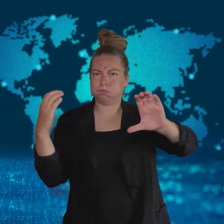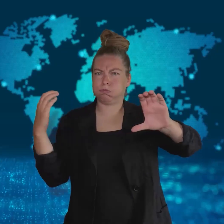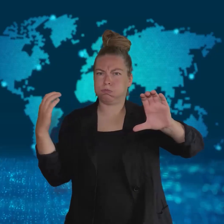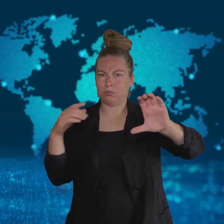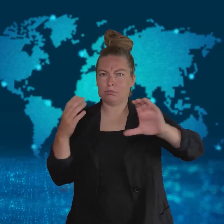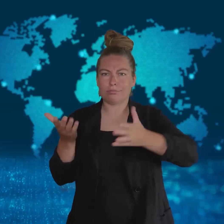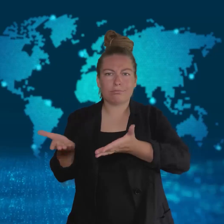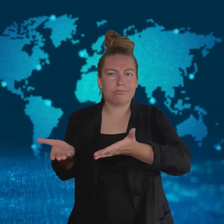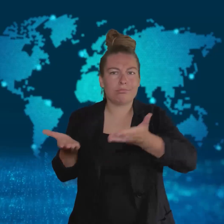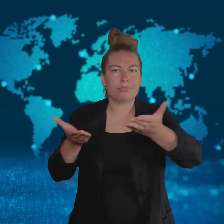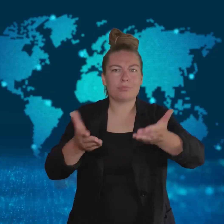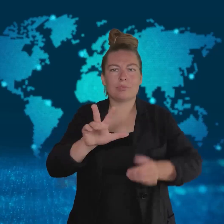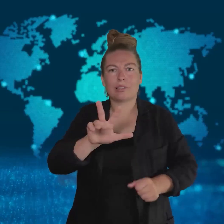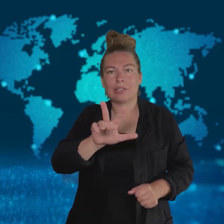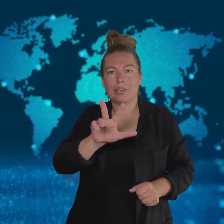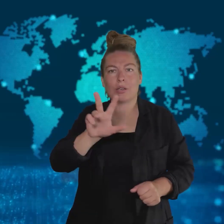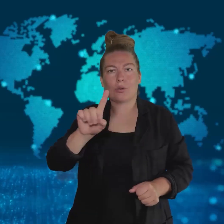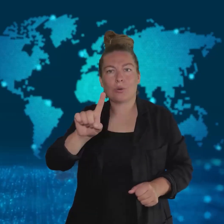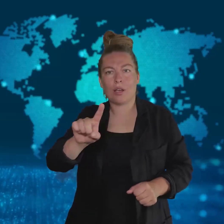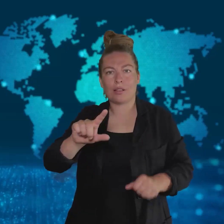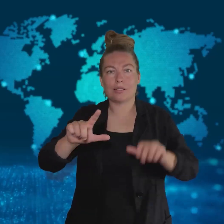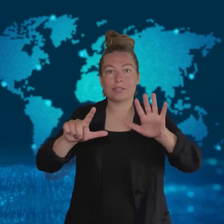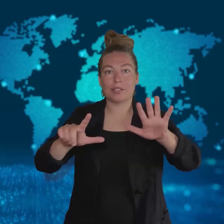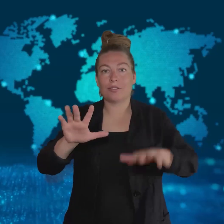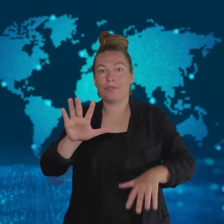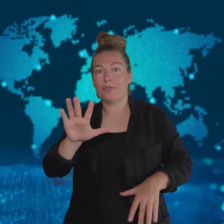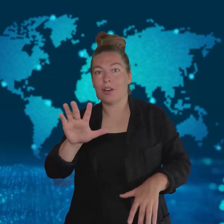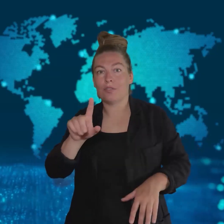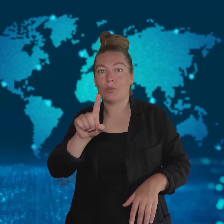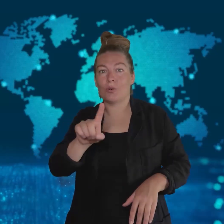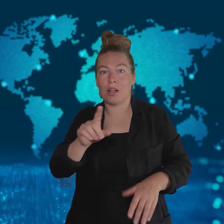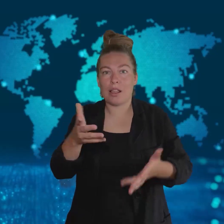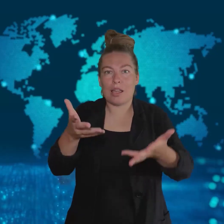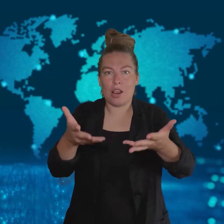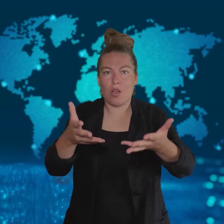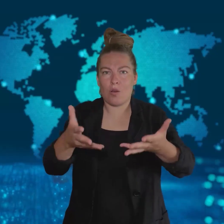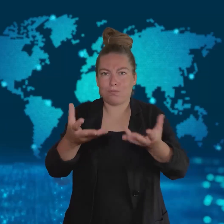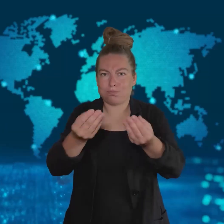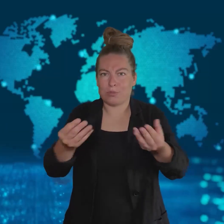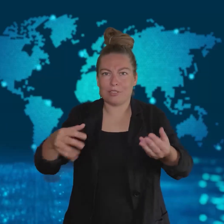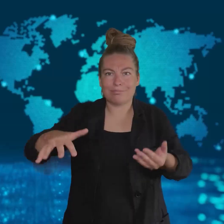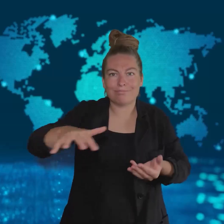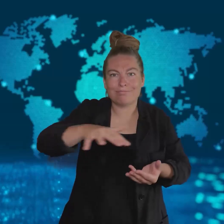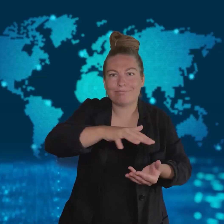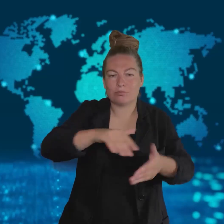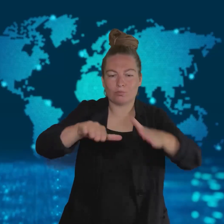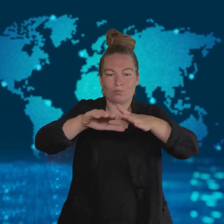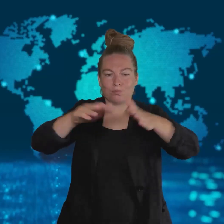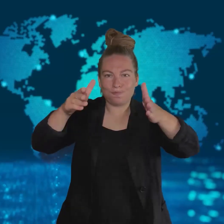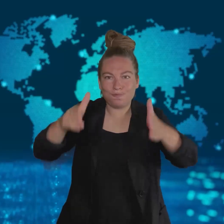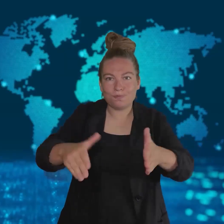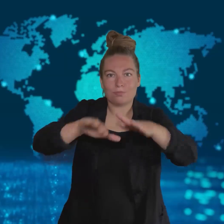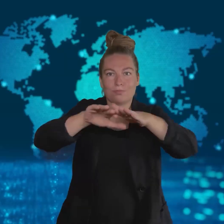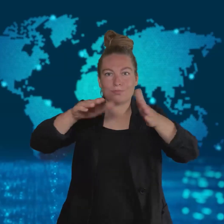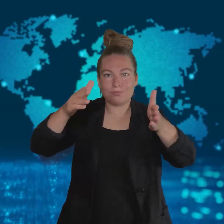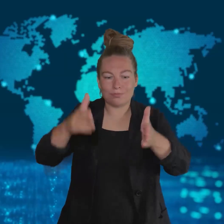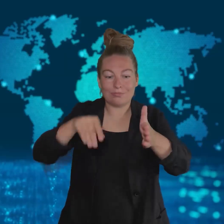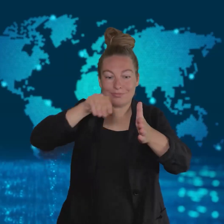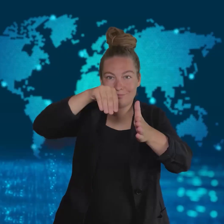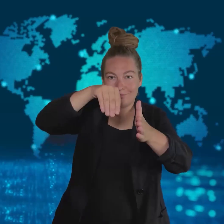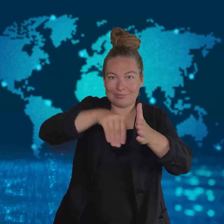It overturned in Whatcom County,